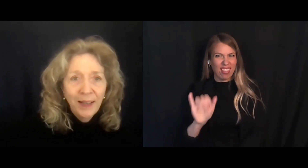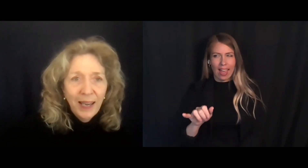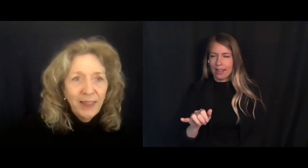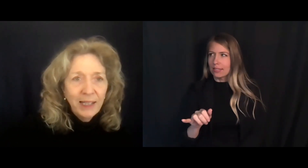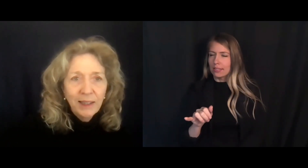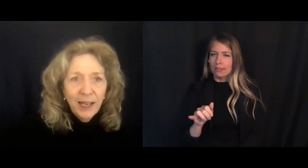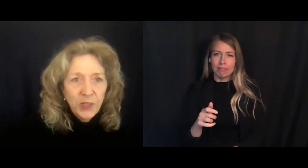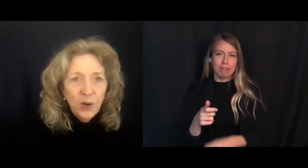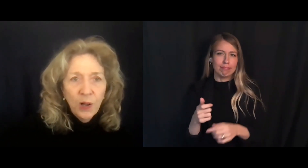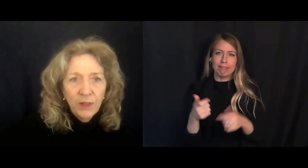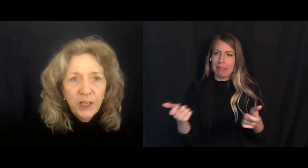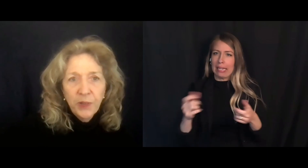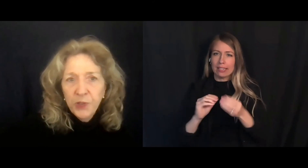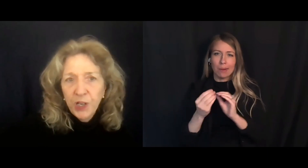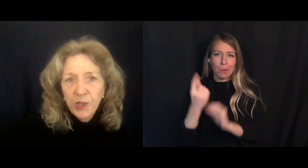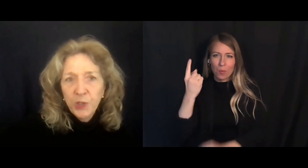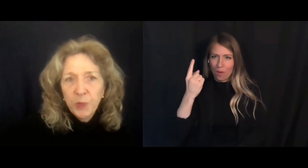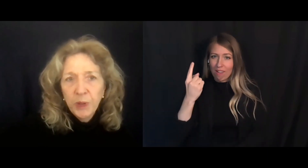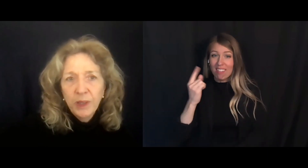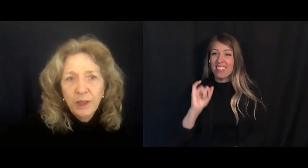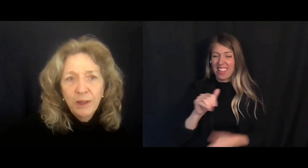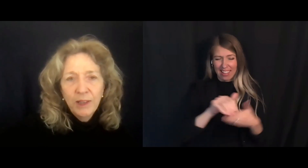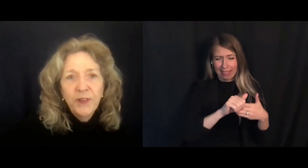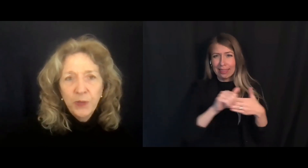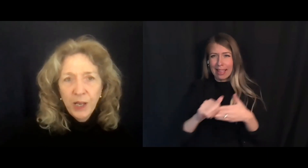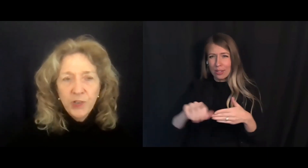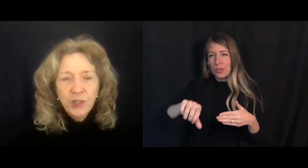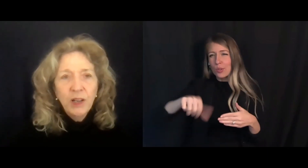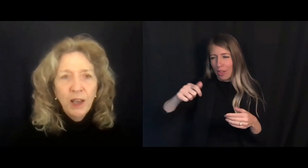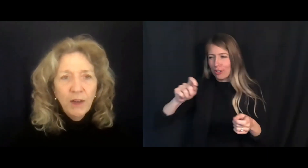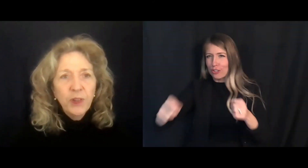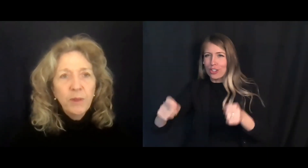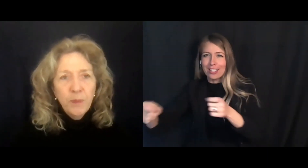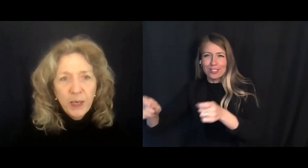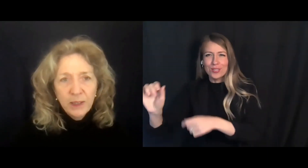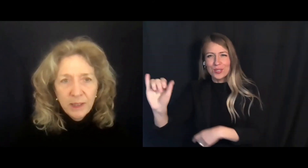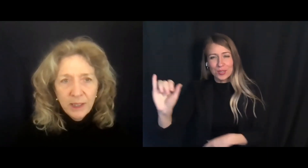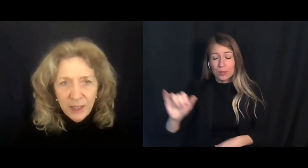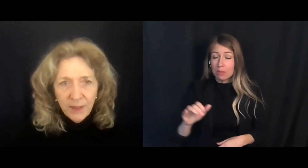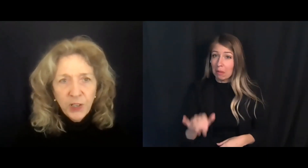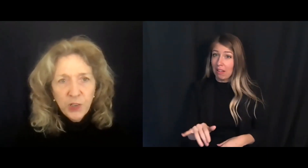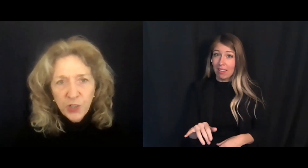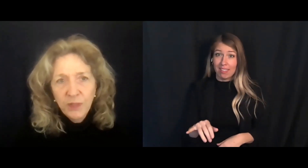and that's led to all of the other changes, but the foundation for the big significant shift